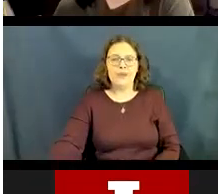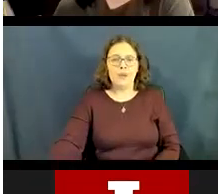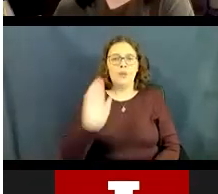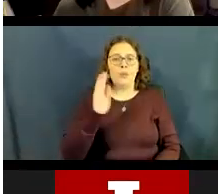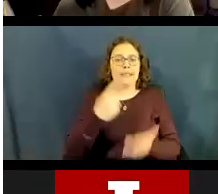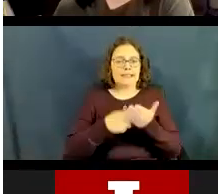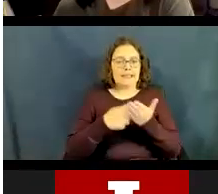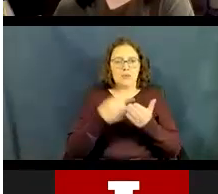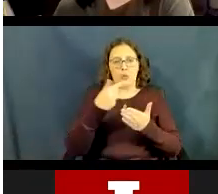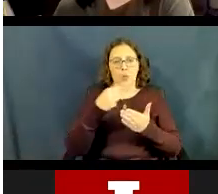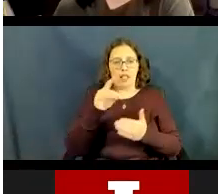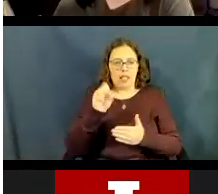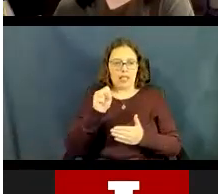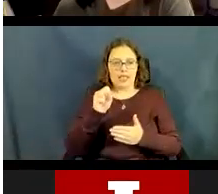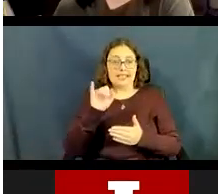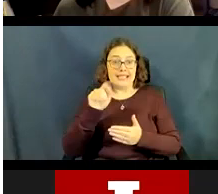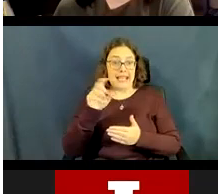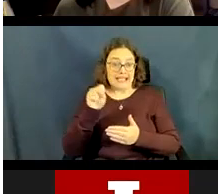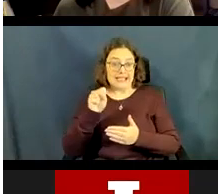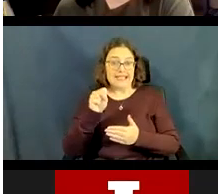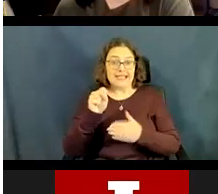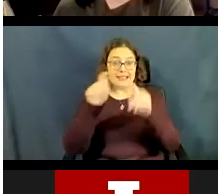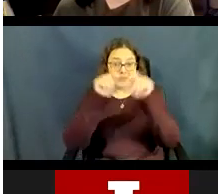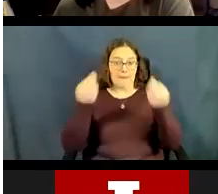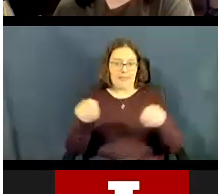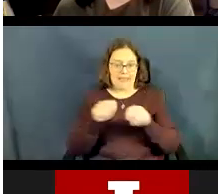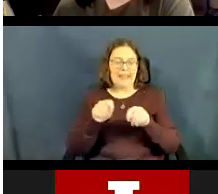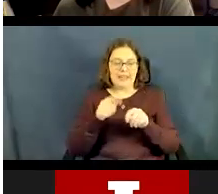Today is the day you asked for, to demonstrate how to set up